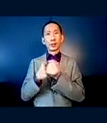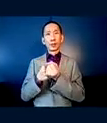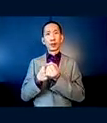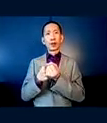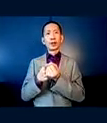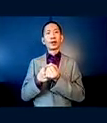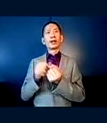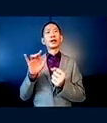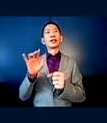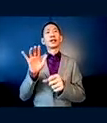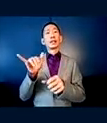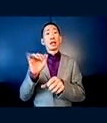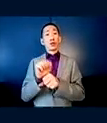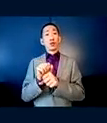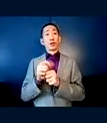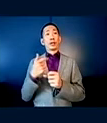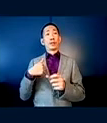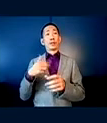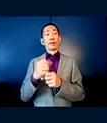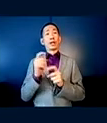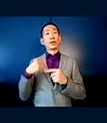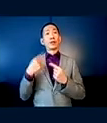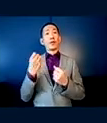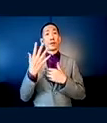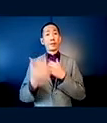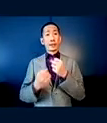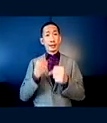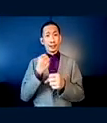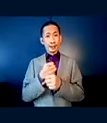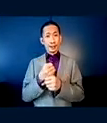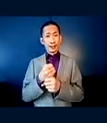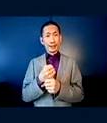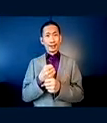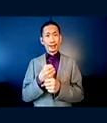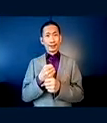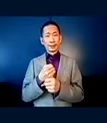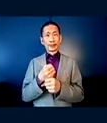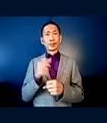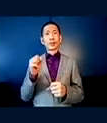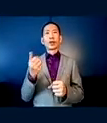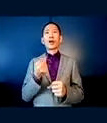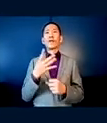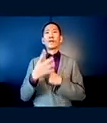THE SUPPORT THAT THAT WORK HAS GOTTEN OVER THE YEARS.